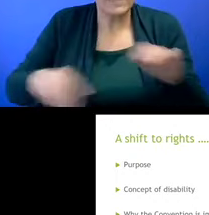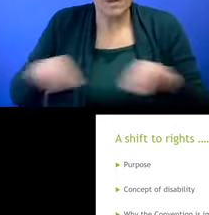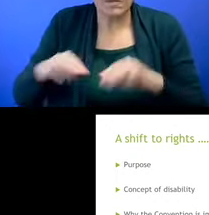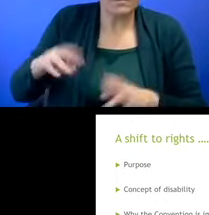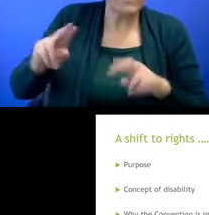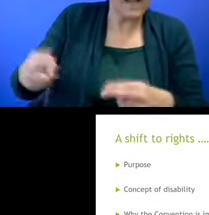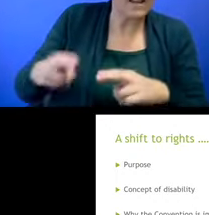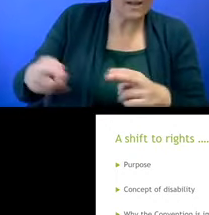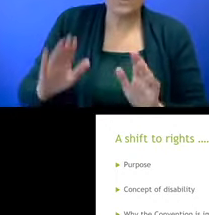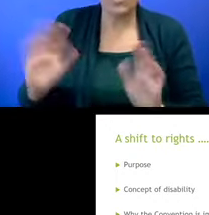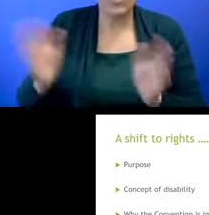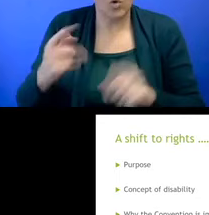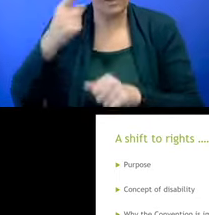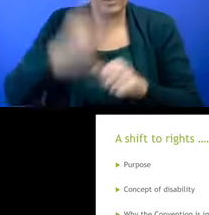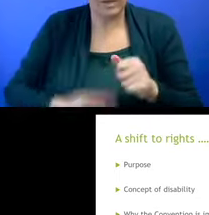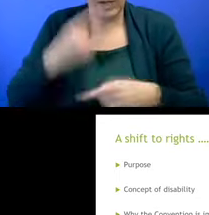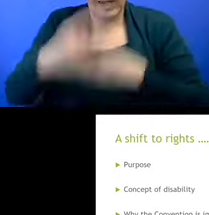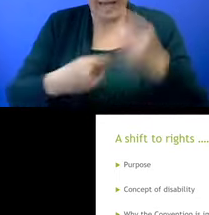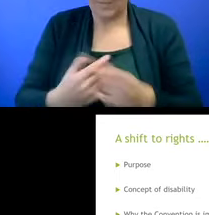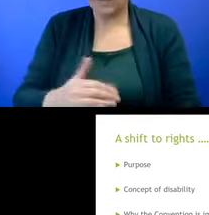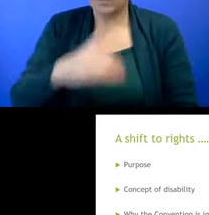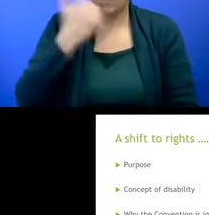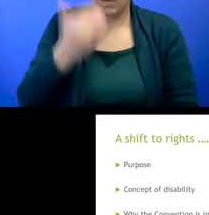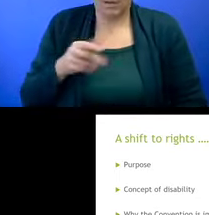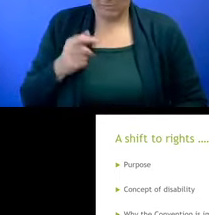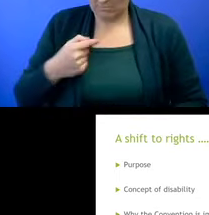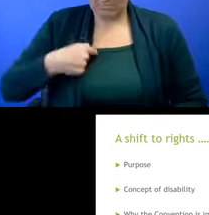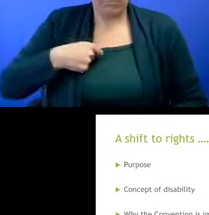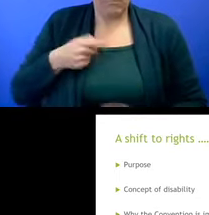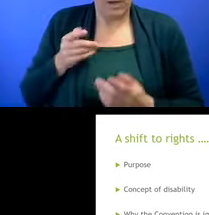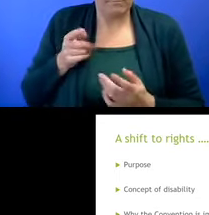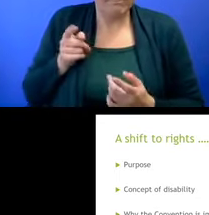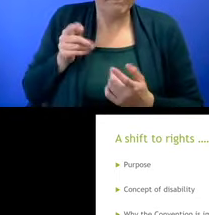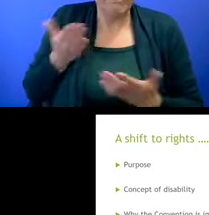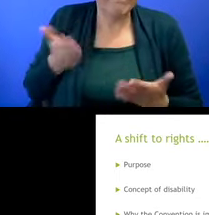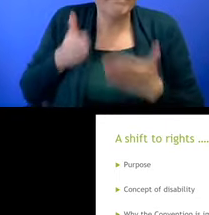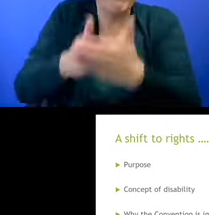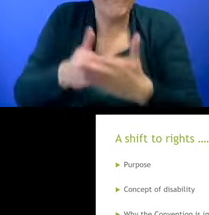but that disability is the result of individuals’ interaction with barriers in society.